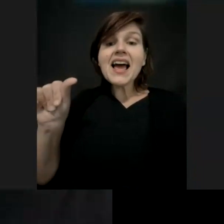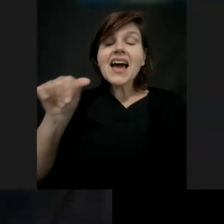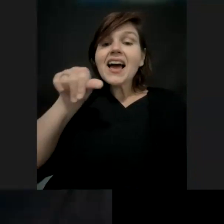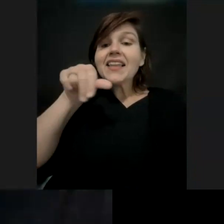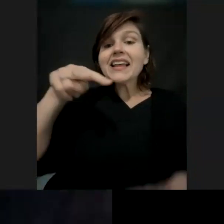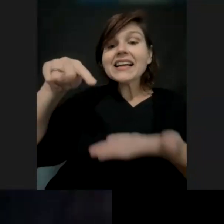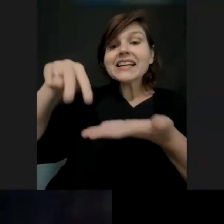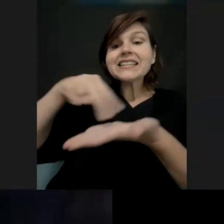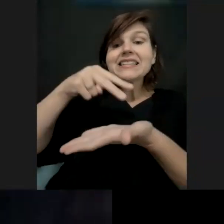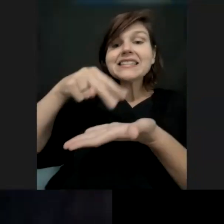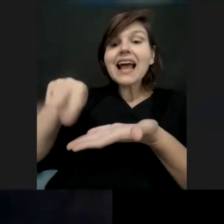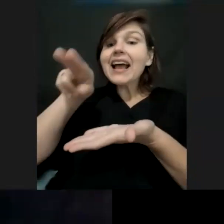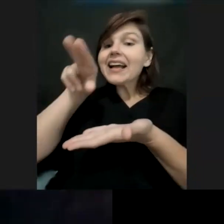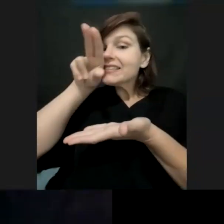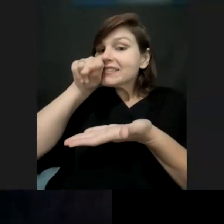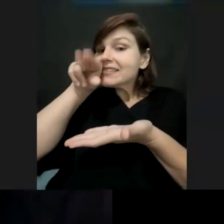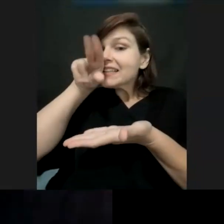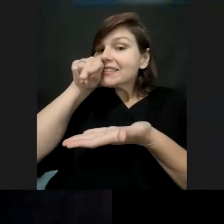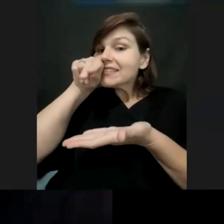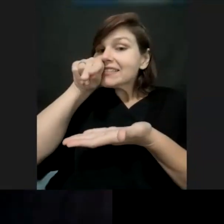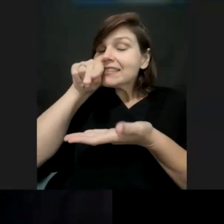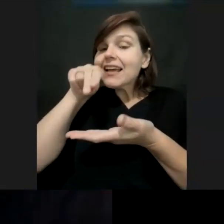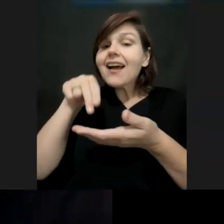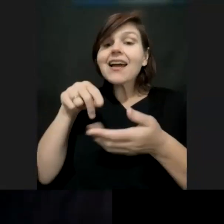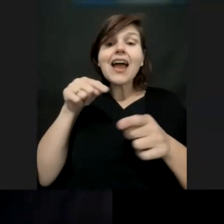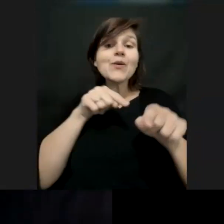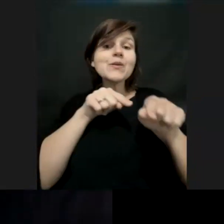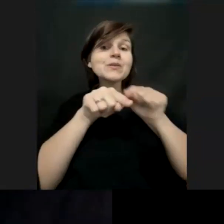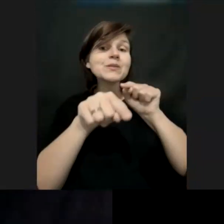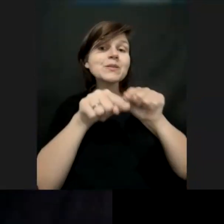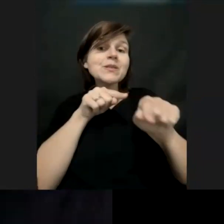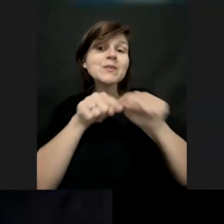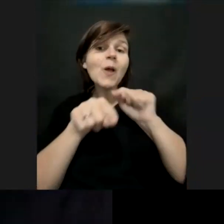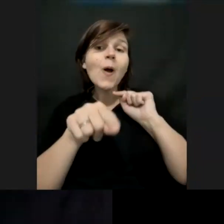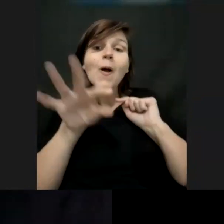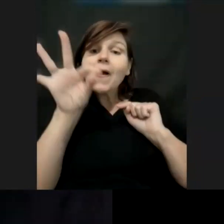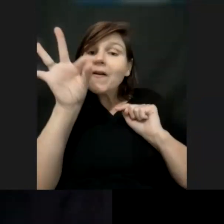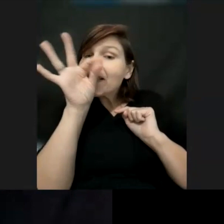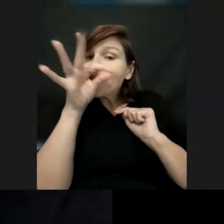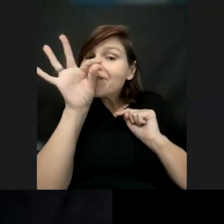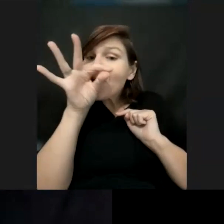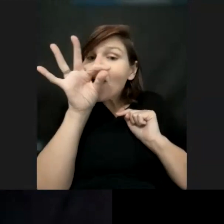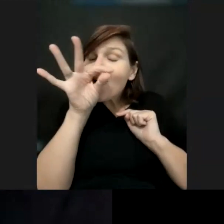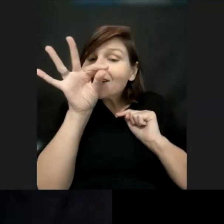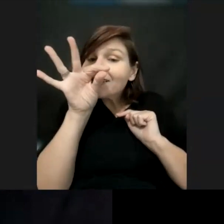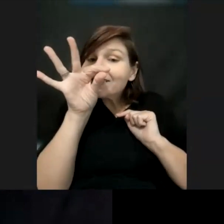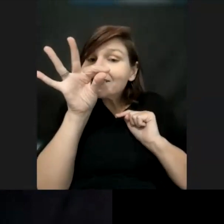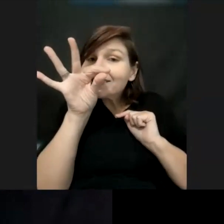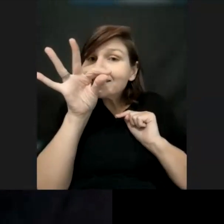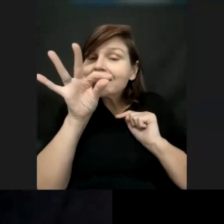And we saw Mr. Socks the Fox! We had the best time.